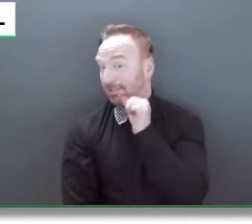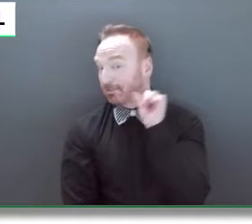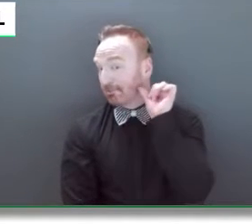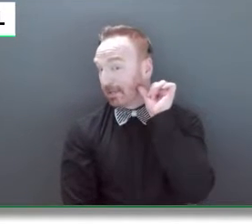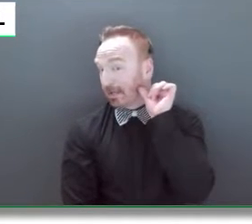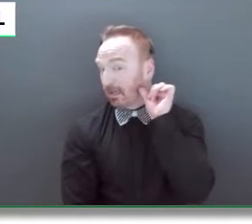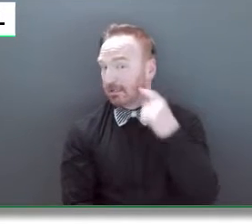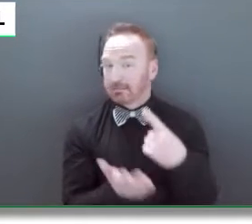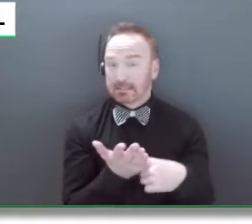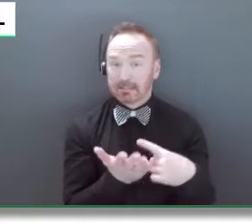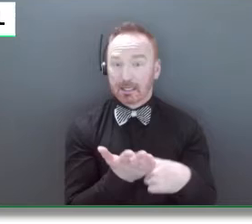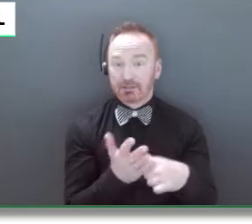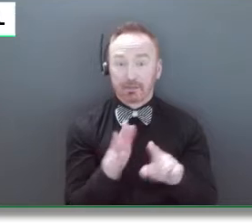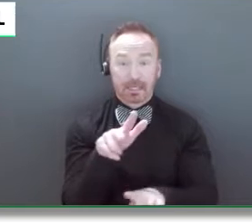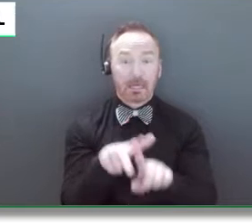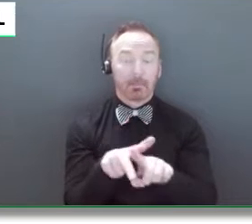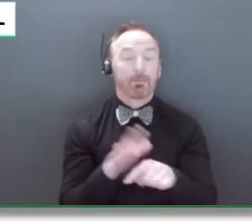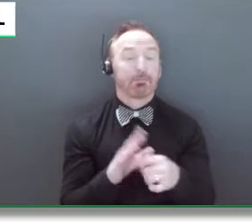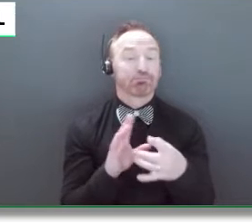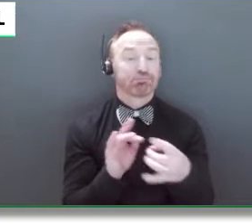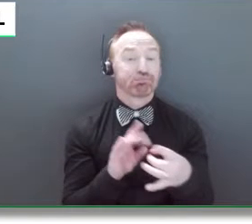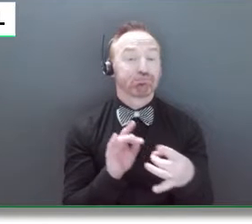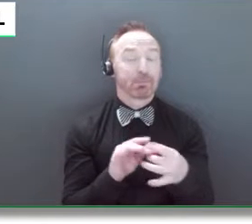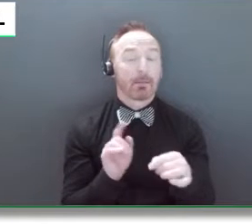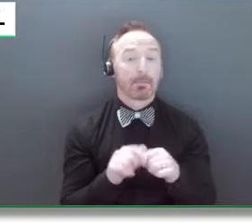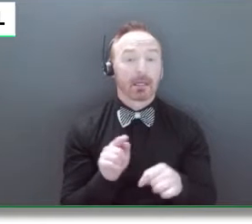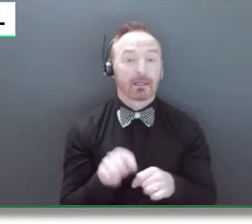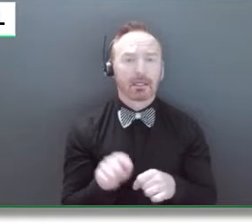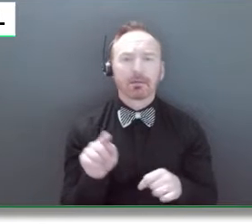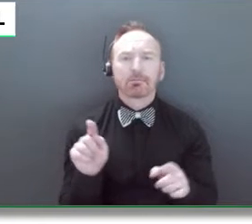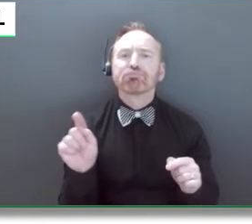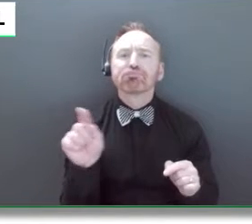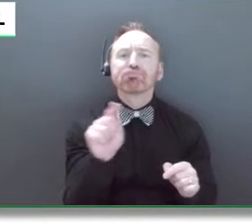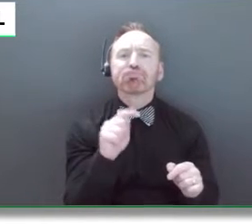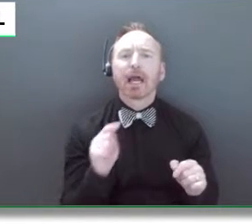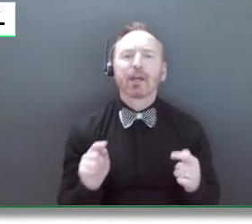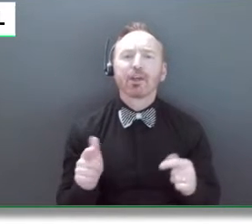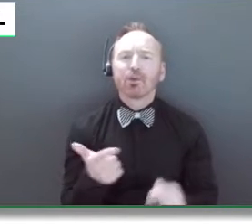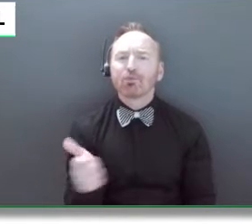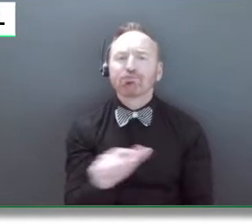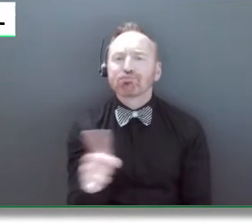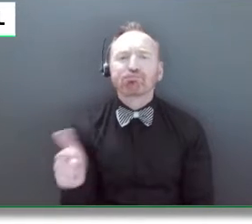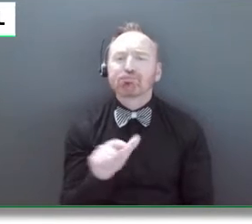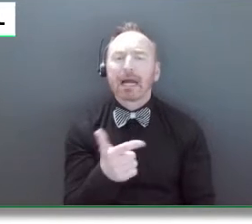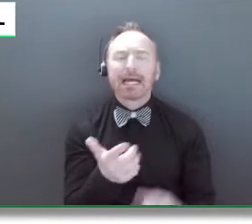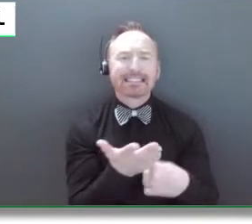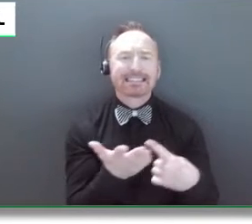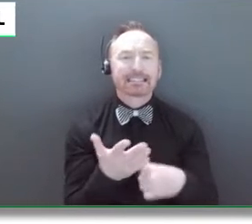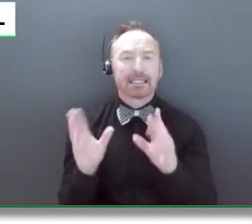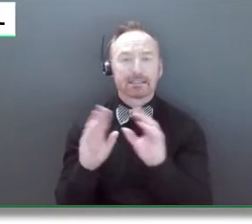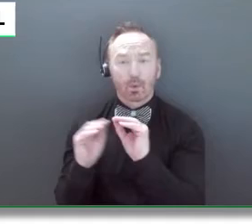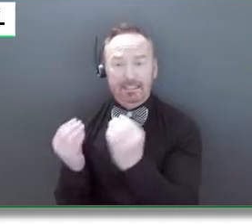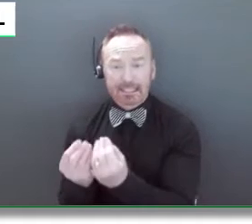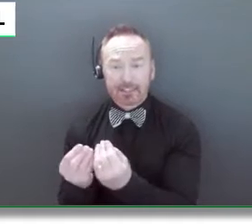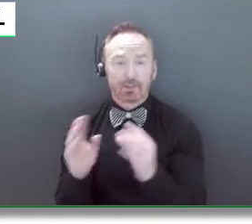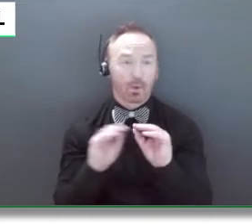and i think quite a few of you have touched on this idea of organizations and how organizations are playing a role and that kind of leads me to this next